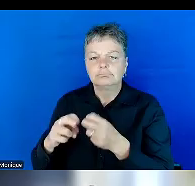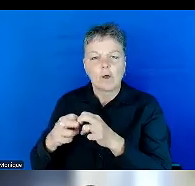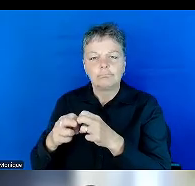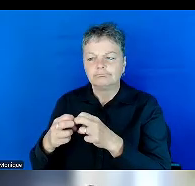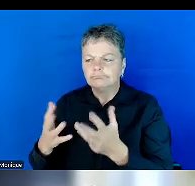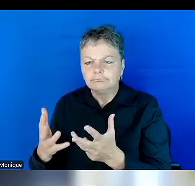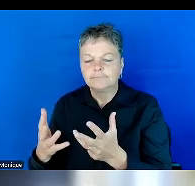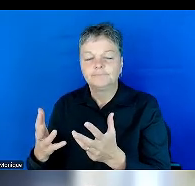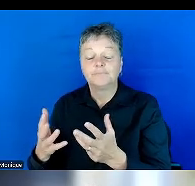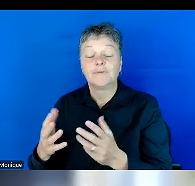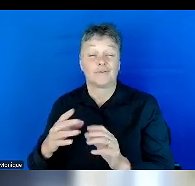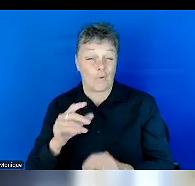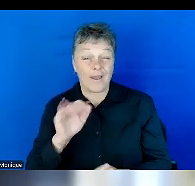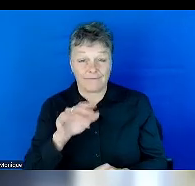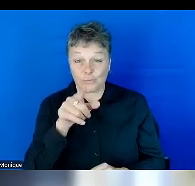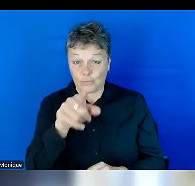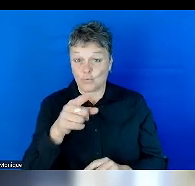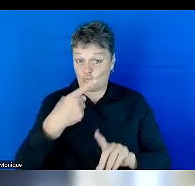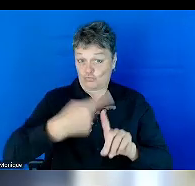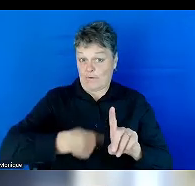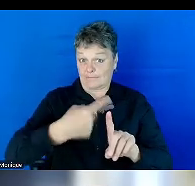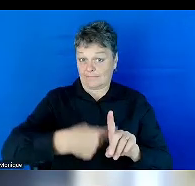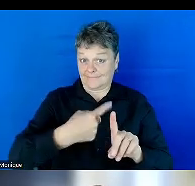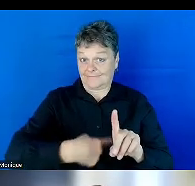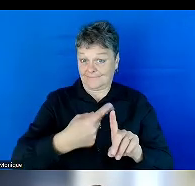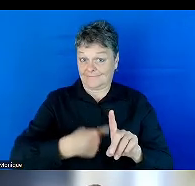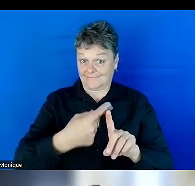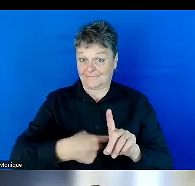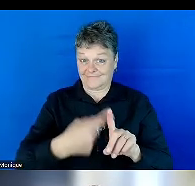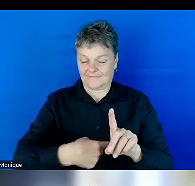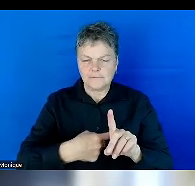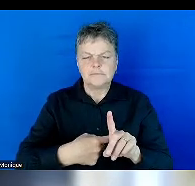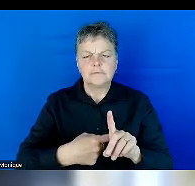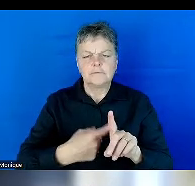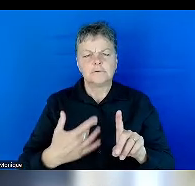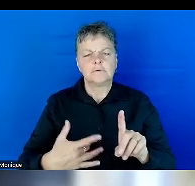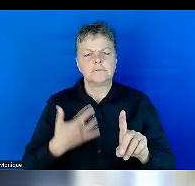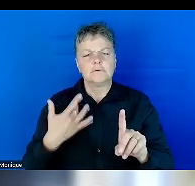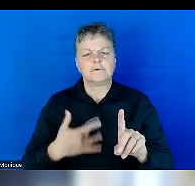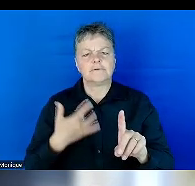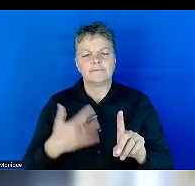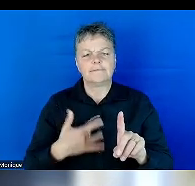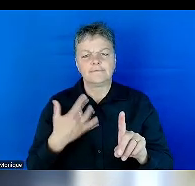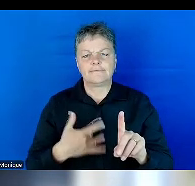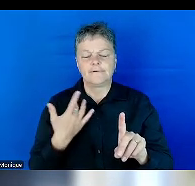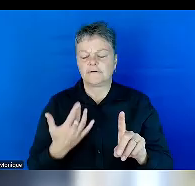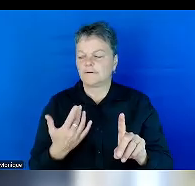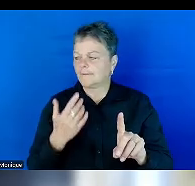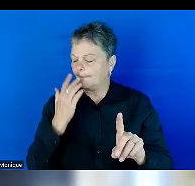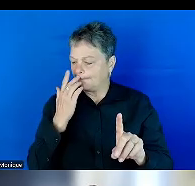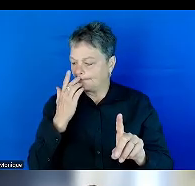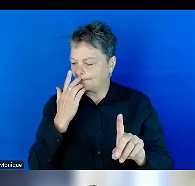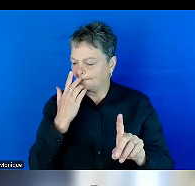are a tenant and you're getting uh discrimination, you're facing discrimination or have other issues